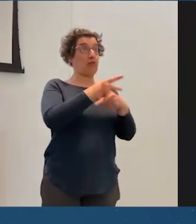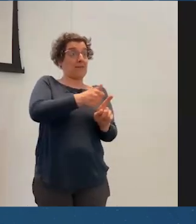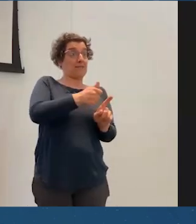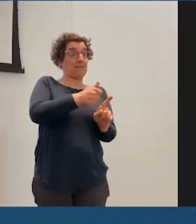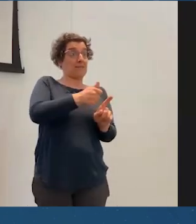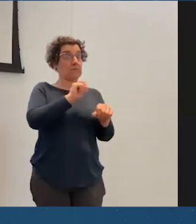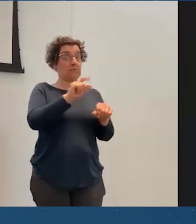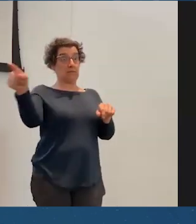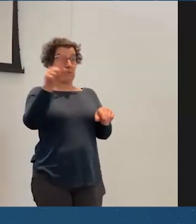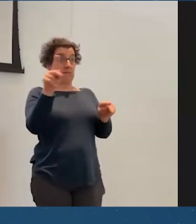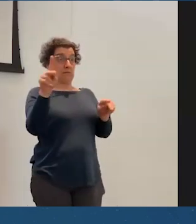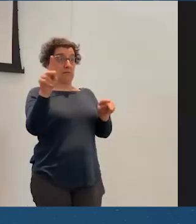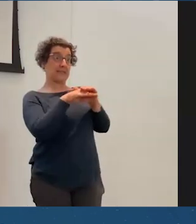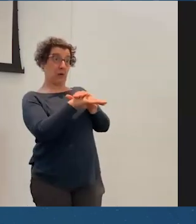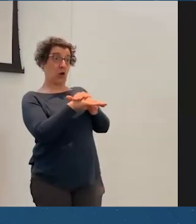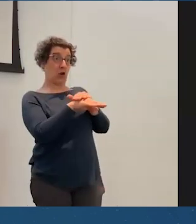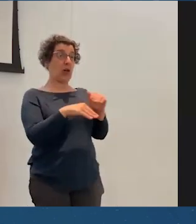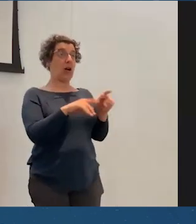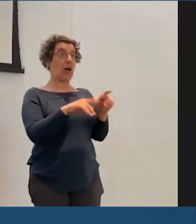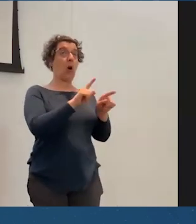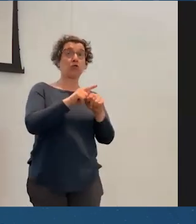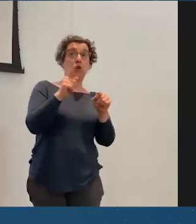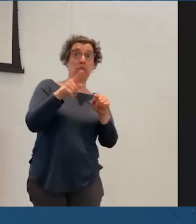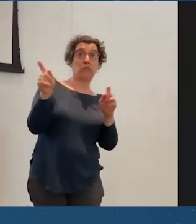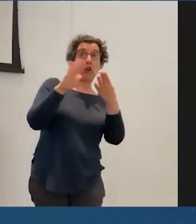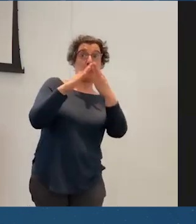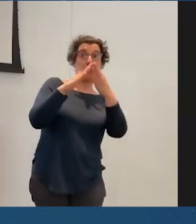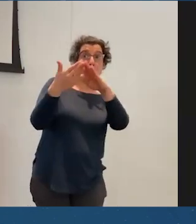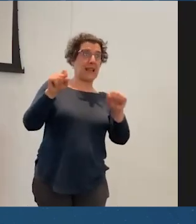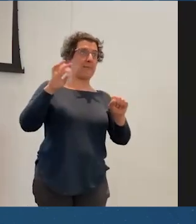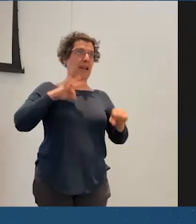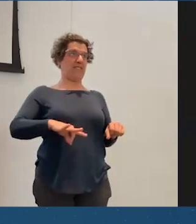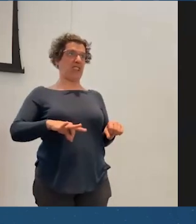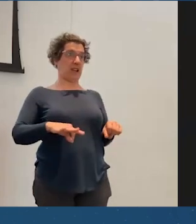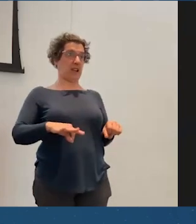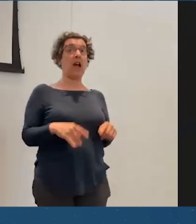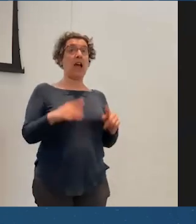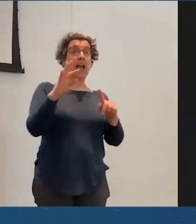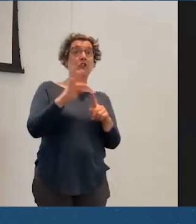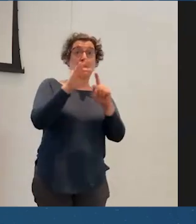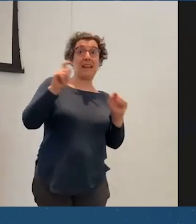that they benefit communities, and solve for unique needs of communities.